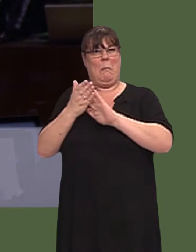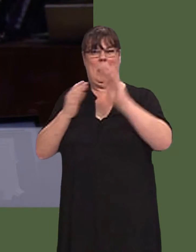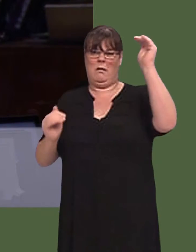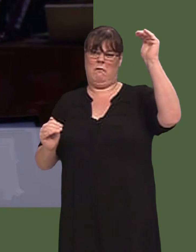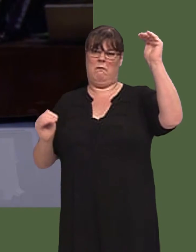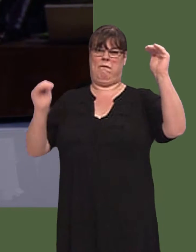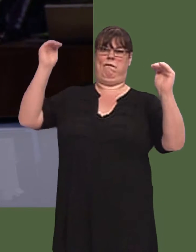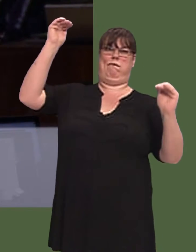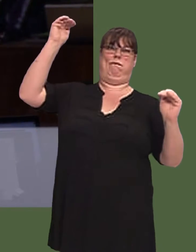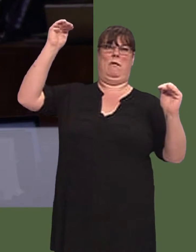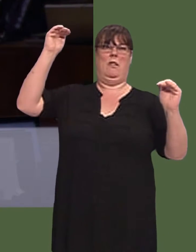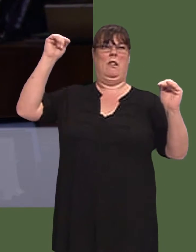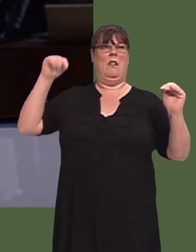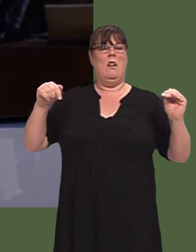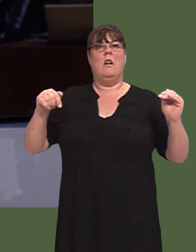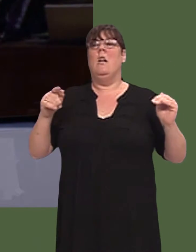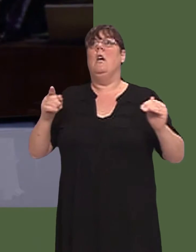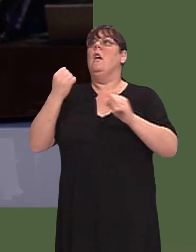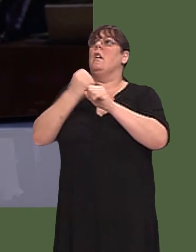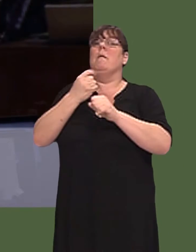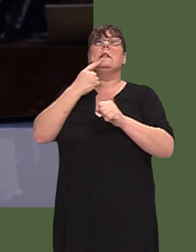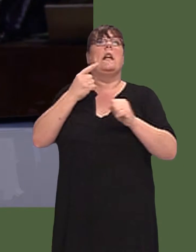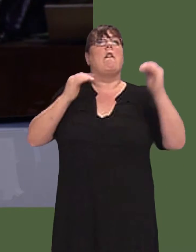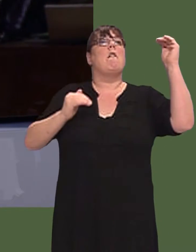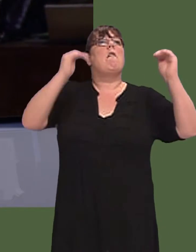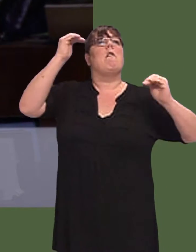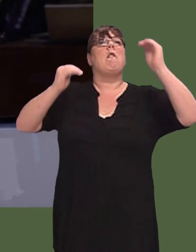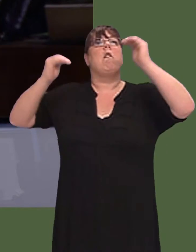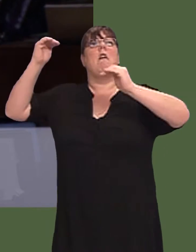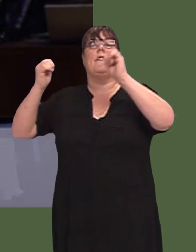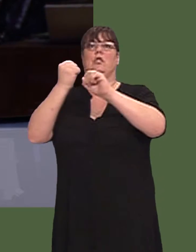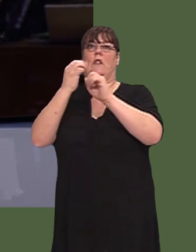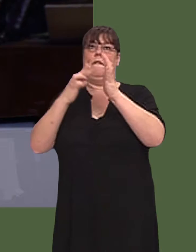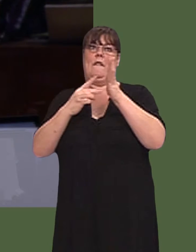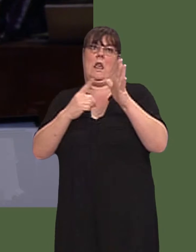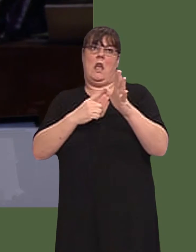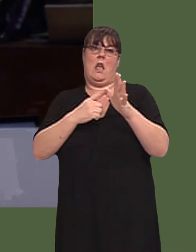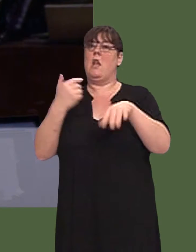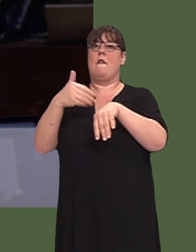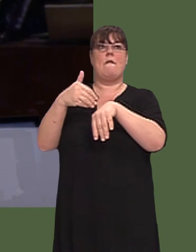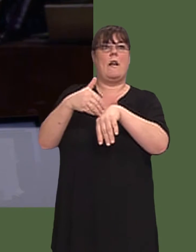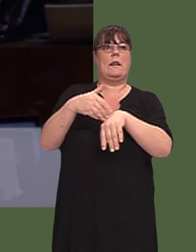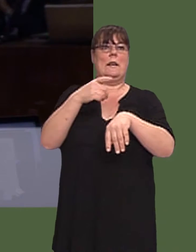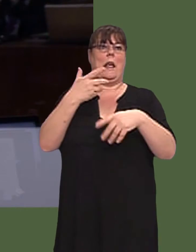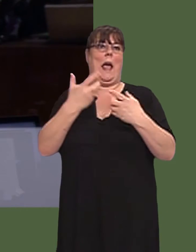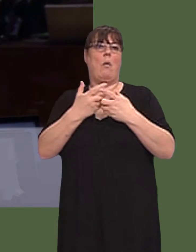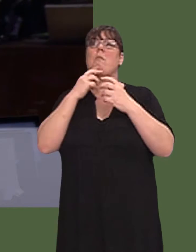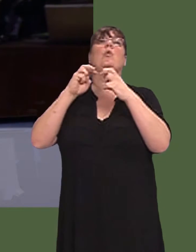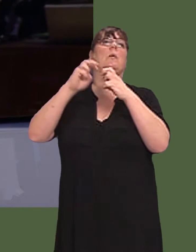Your Government has previously stated that variations in levels of GVA per head are affected by commuting patterns.